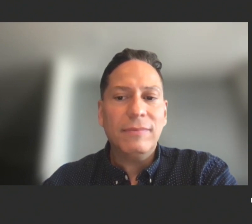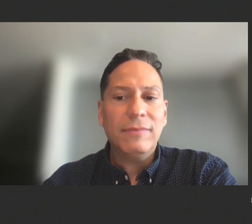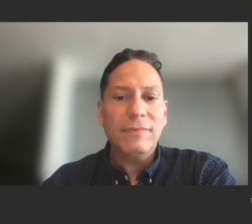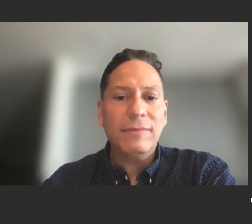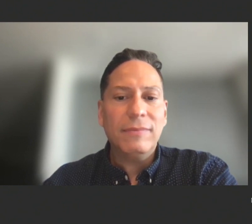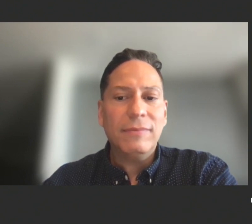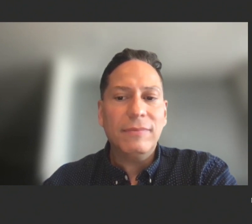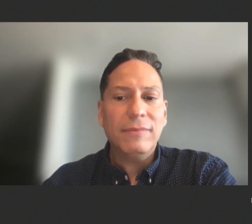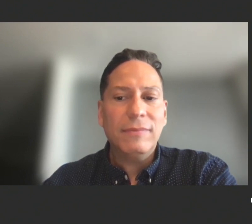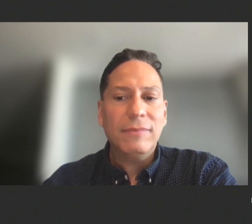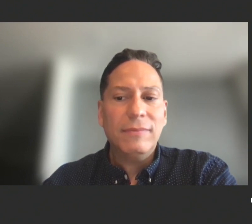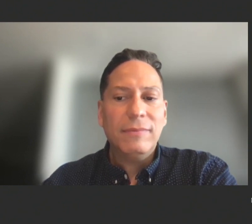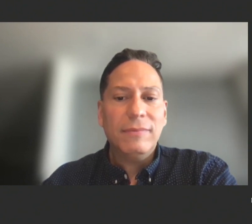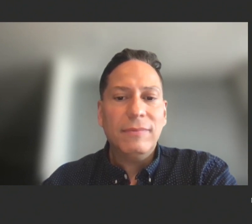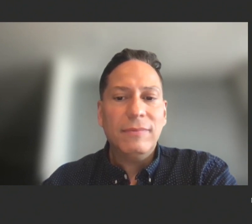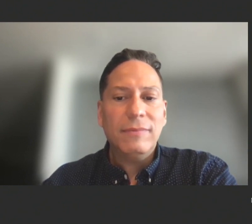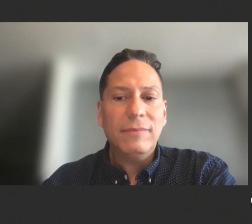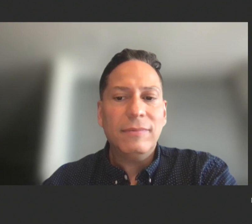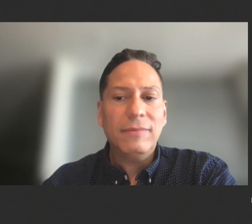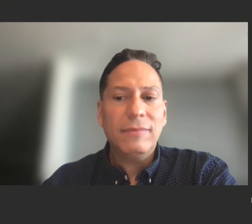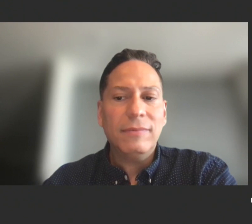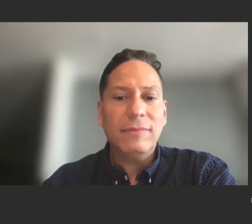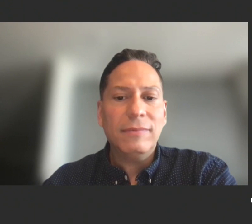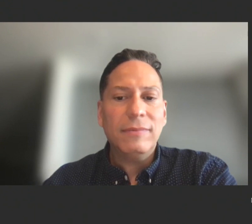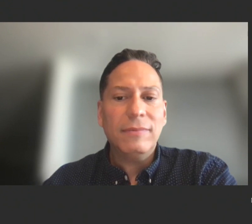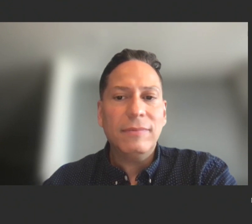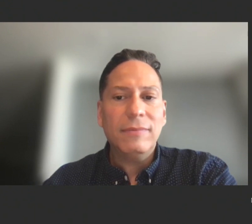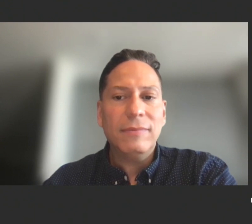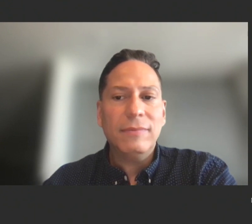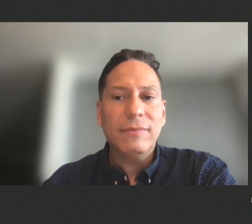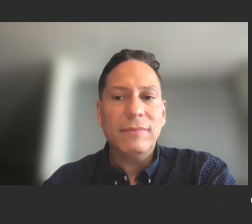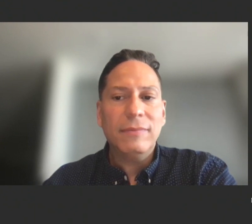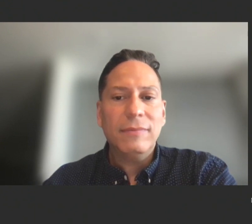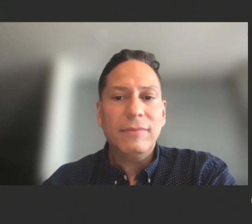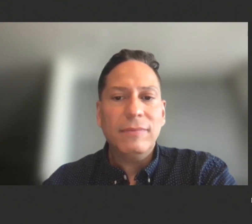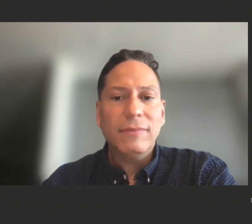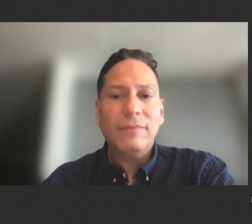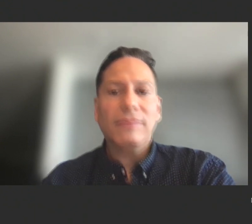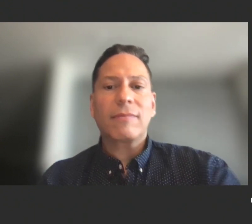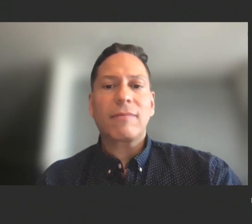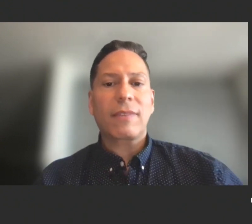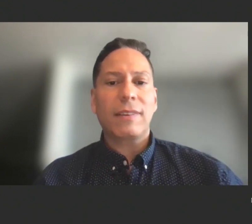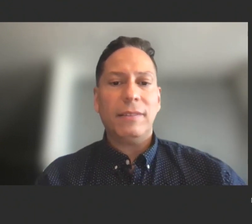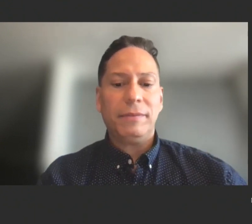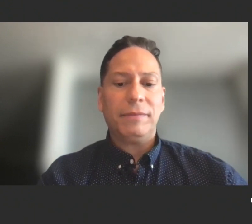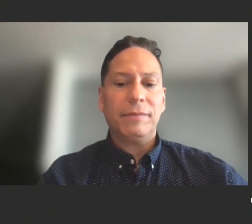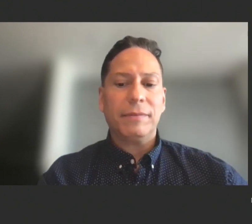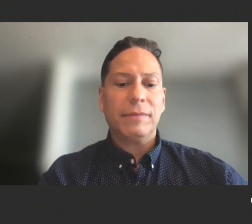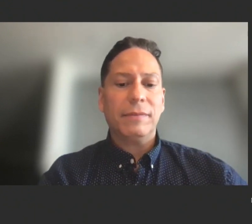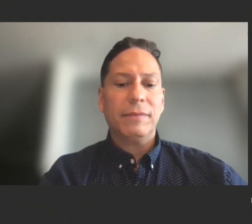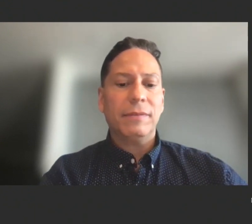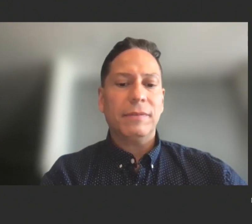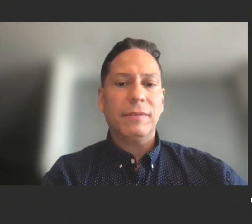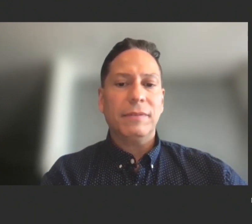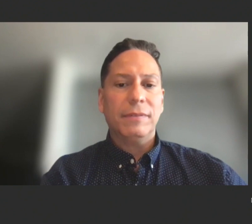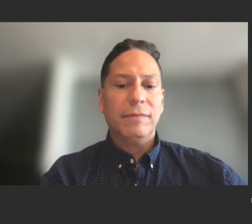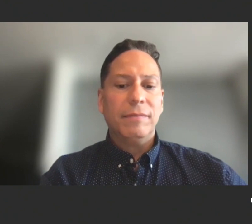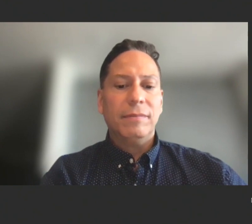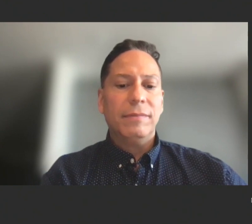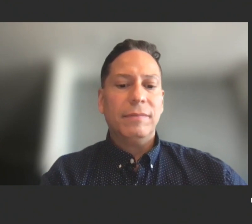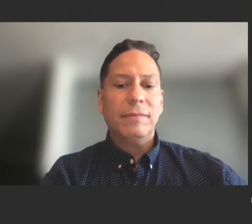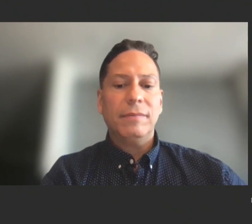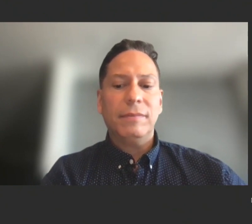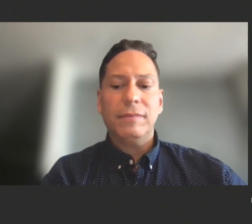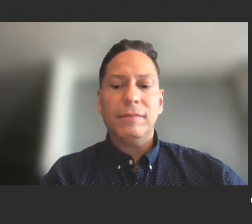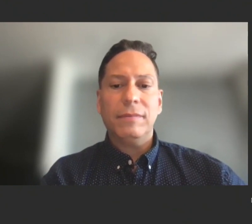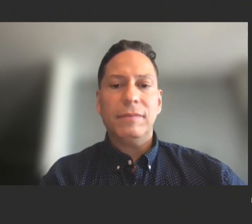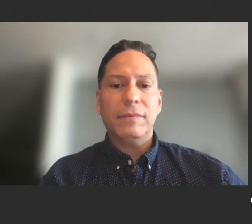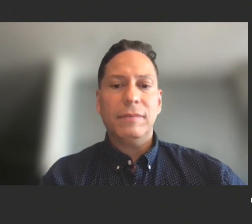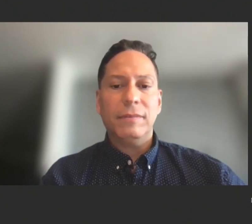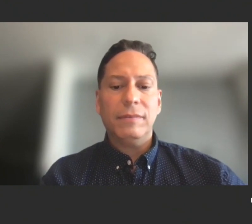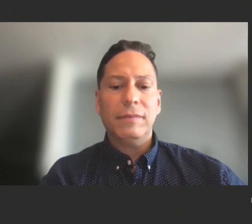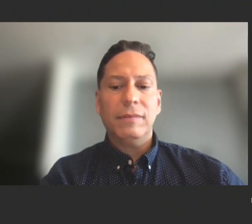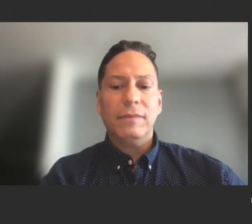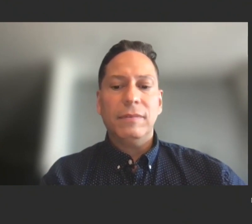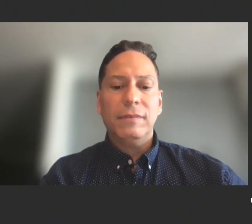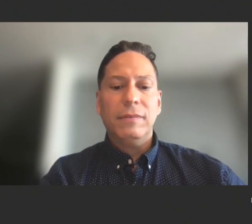are equally shared lived perspectives. And I also wanted to just express my continual frustration